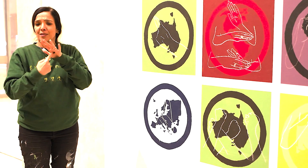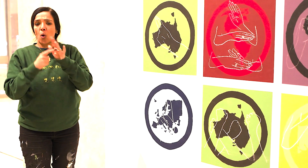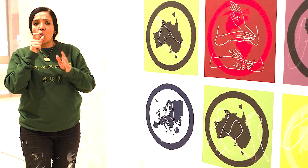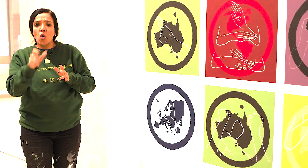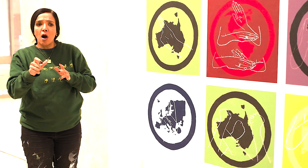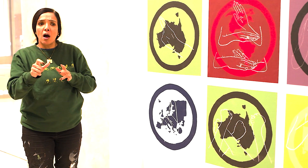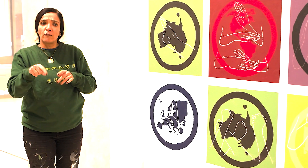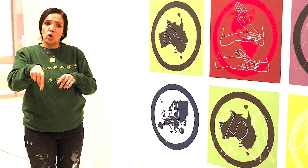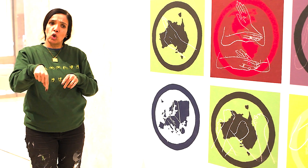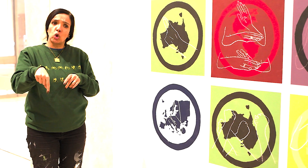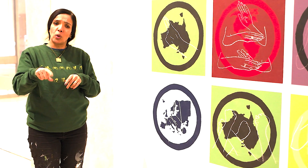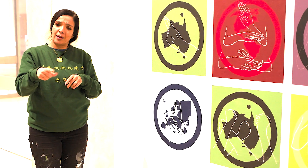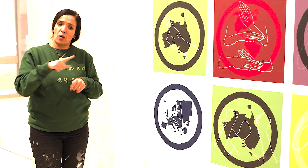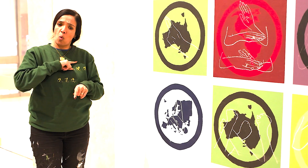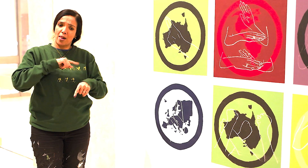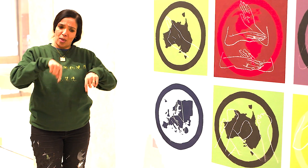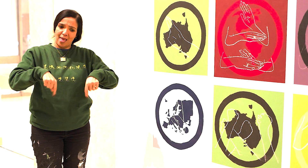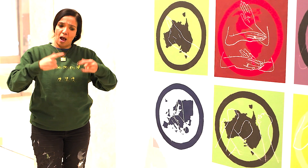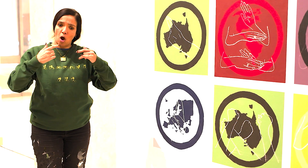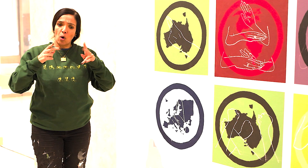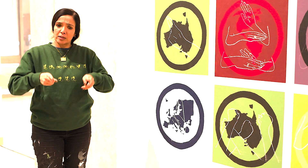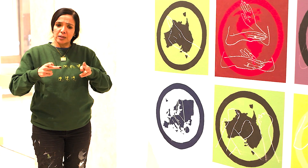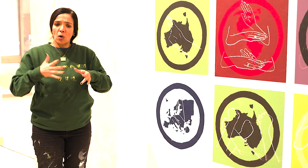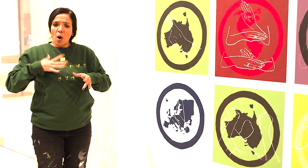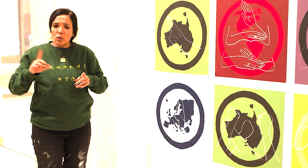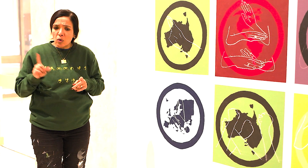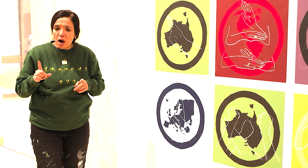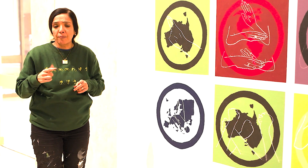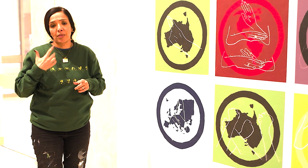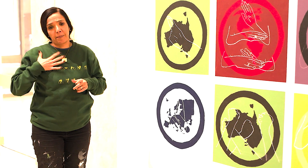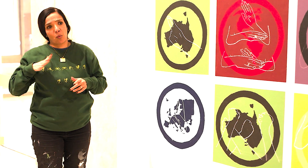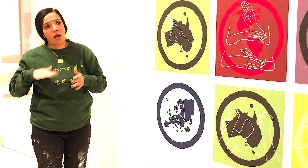So, I said to them, "What's important for you here in hospital?"